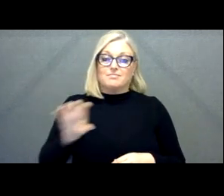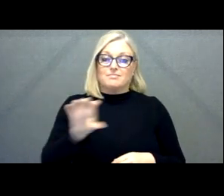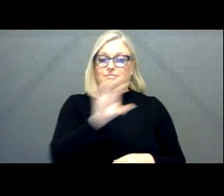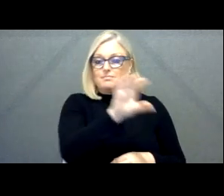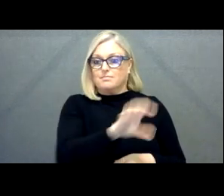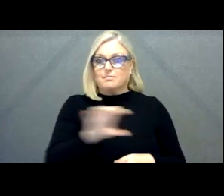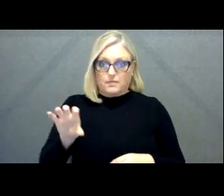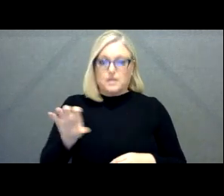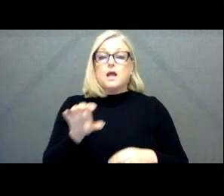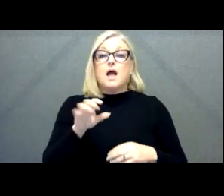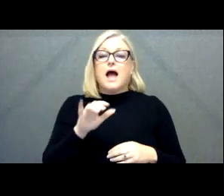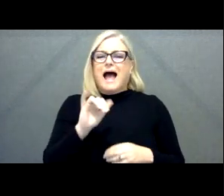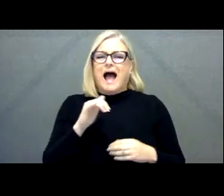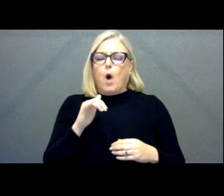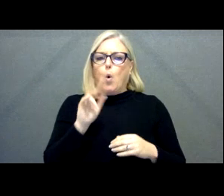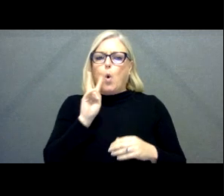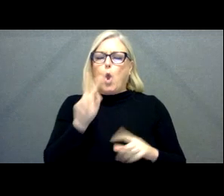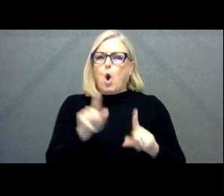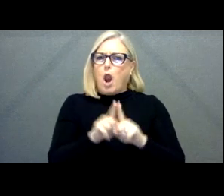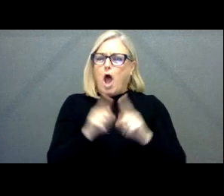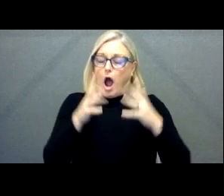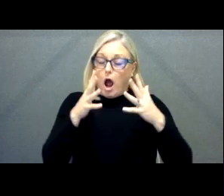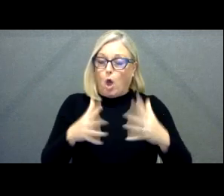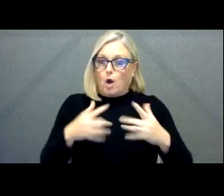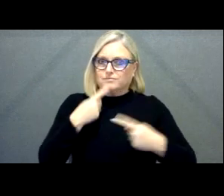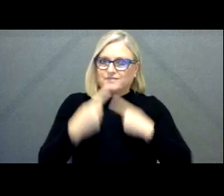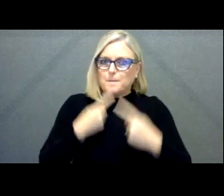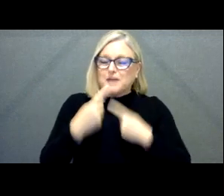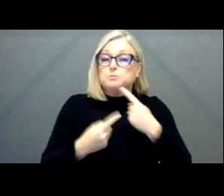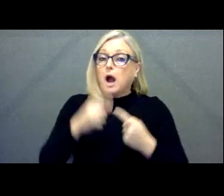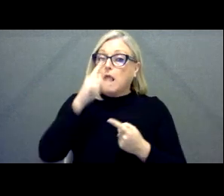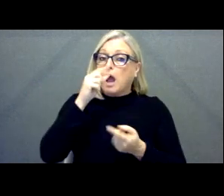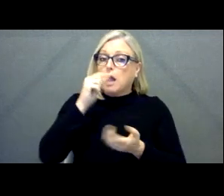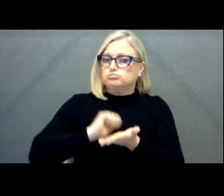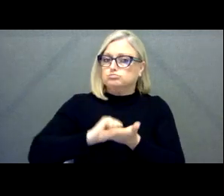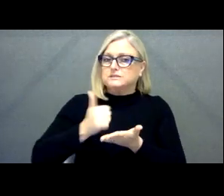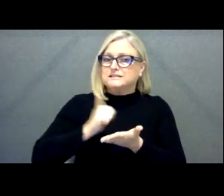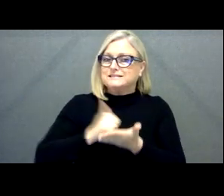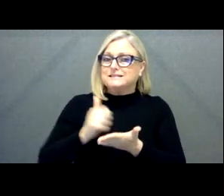want to either print out or take away and it's really just to give people um like yourselves